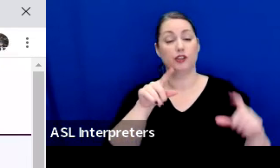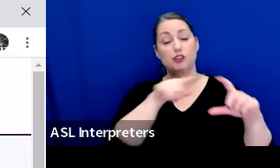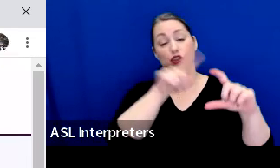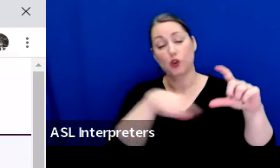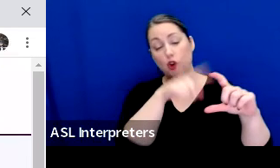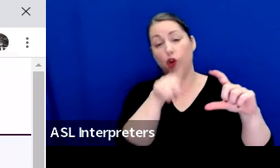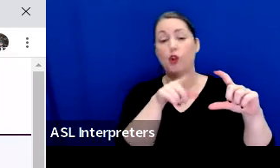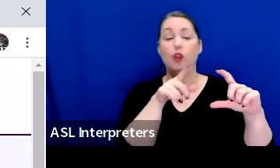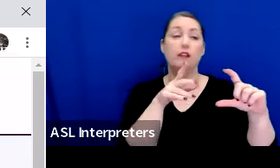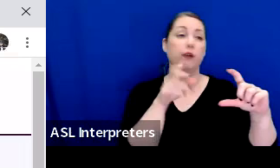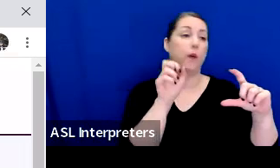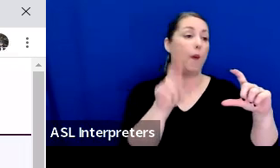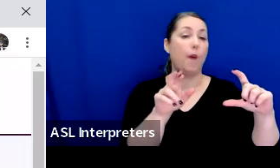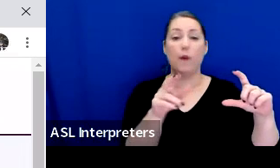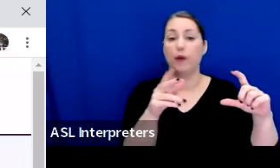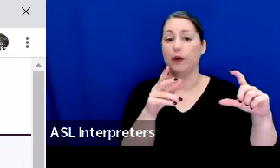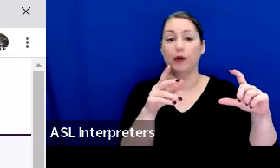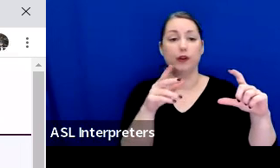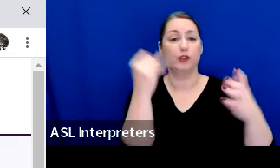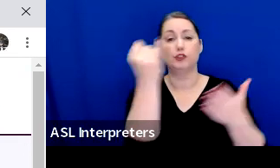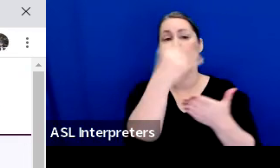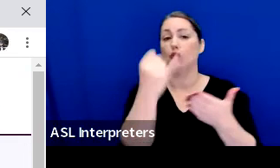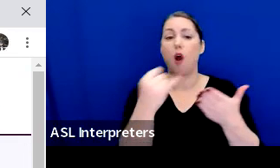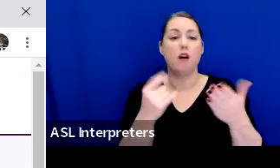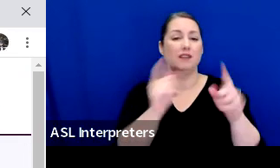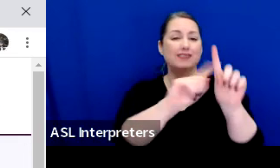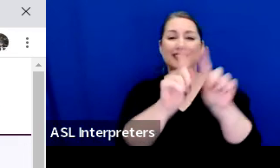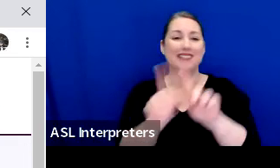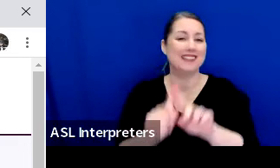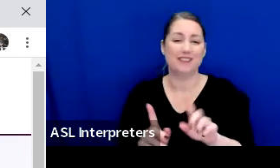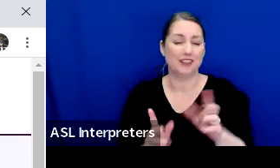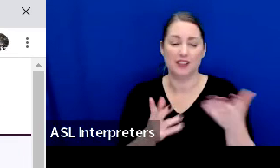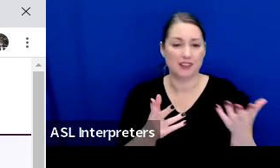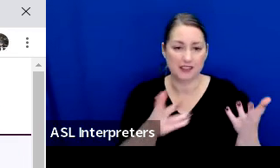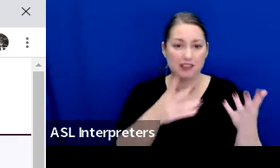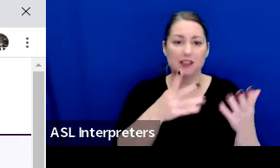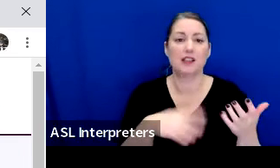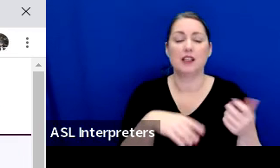instead of draw a circle, draw this and they have to know to be a circle and you can have a button for parabola and ellipse and whatever.